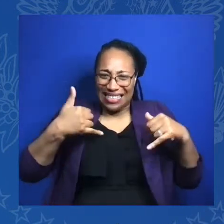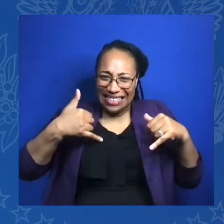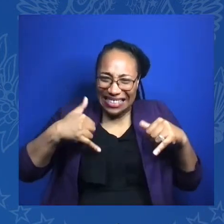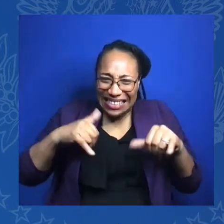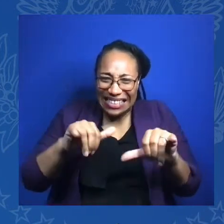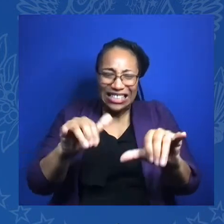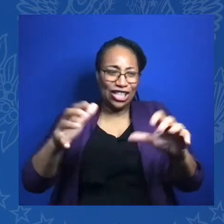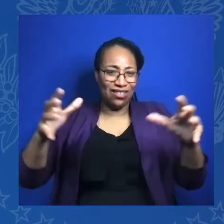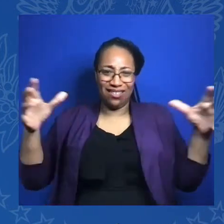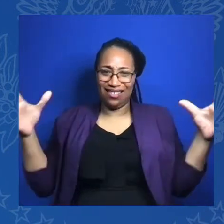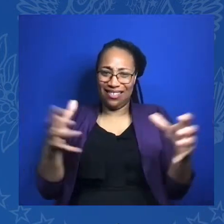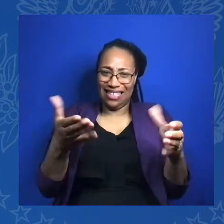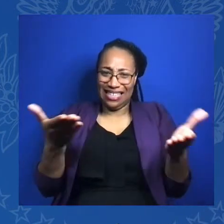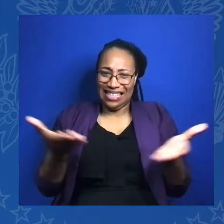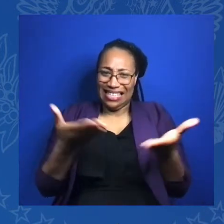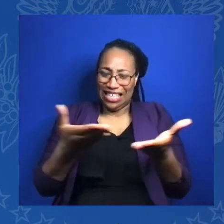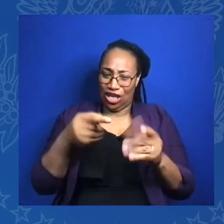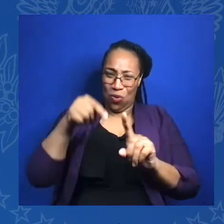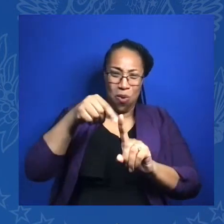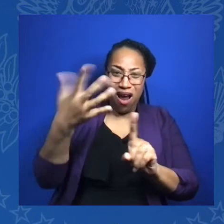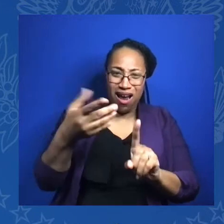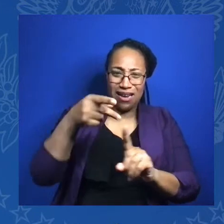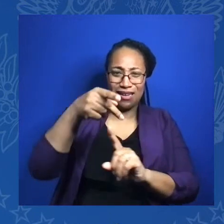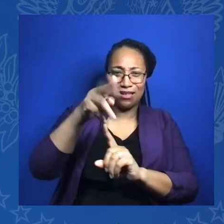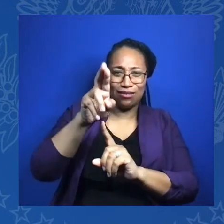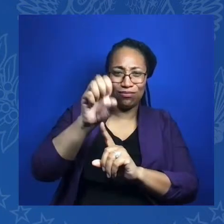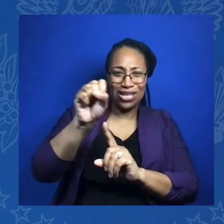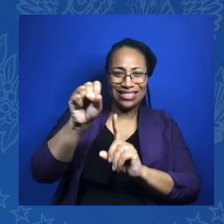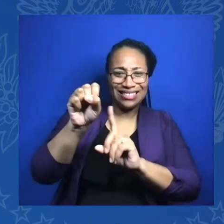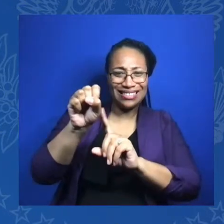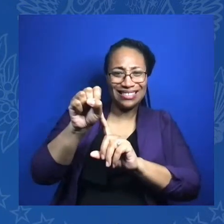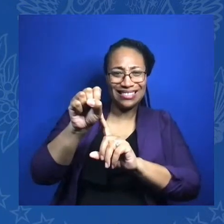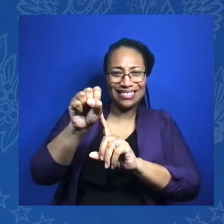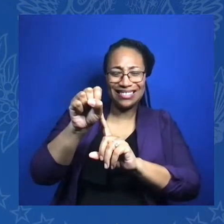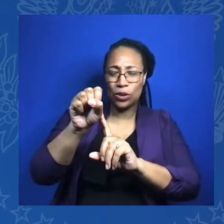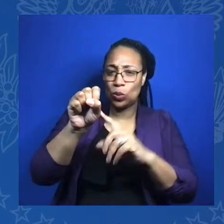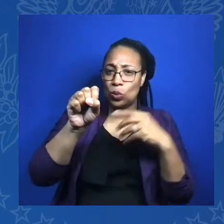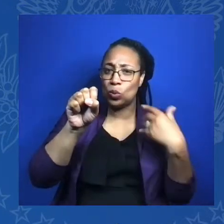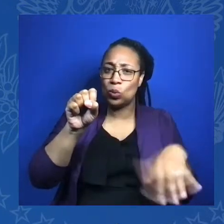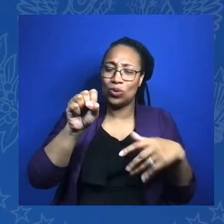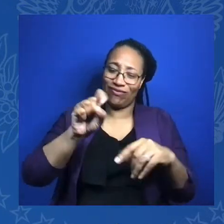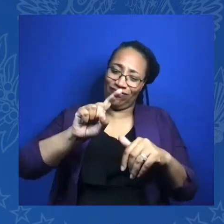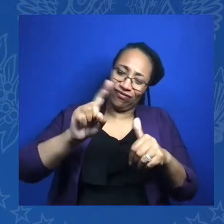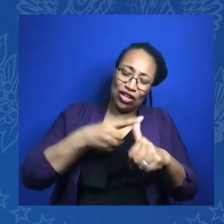After all, I believe in the First Amendment -- not just because my good friend Jimmy Madison wrote it.